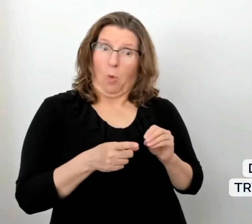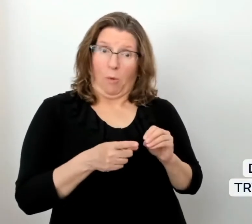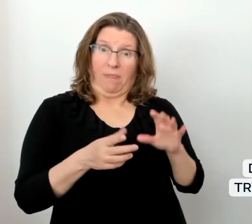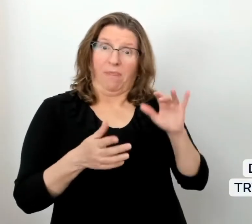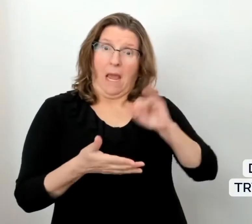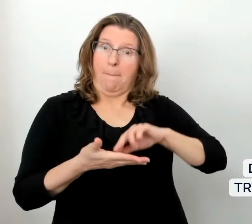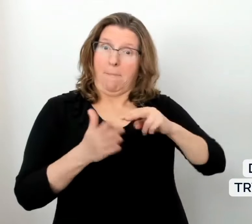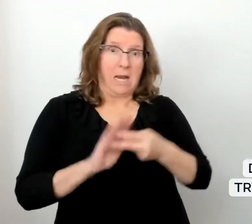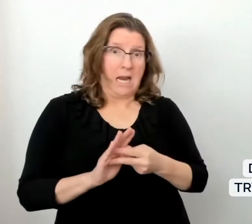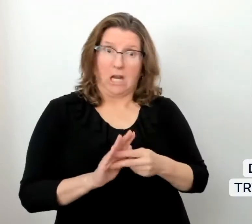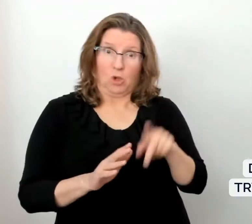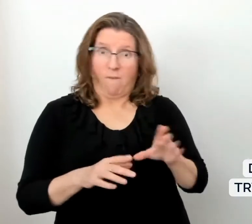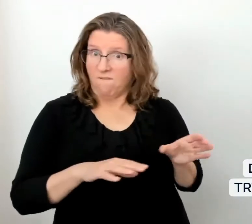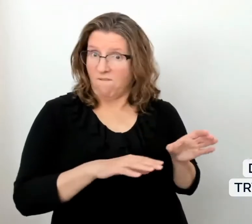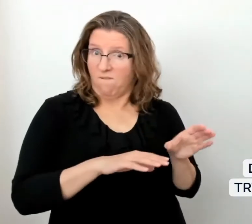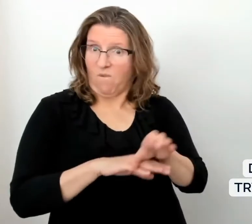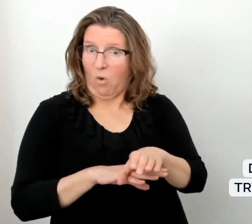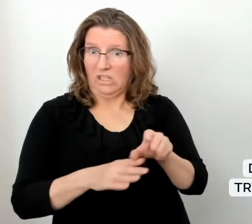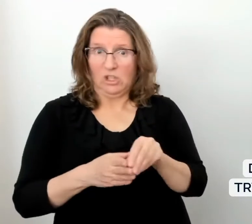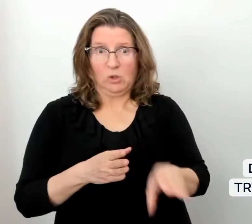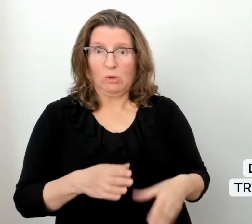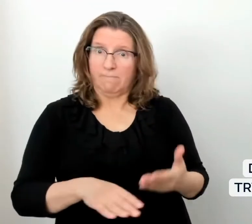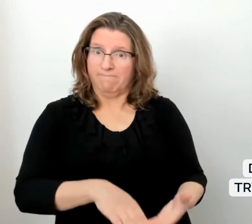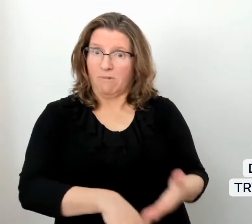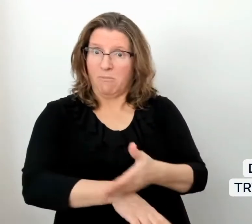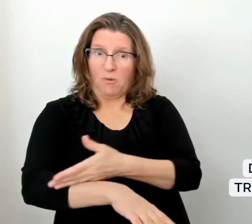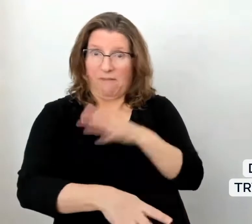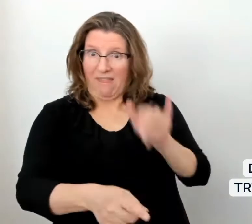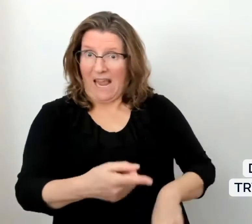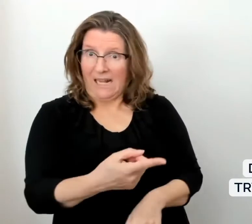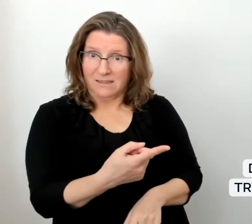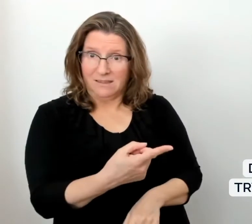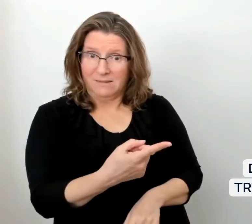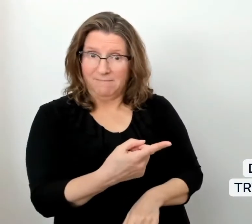So instead of putting them through exercises and demands that they try harder . . .